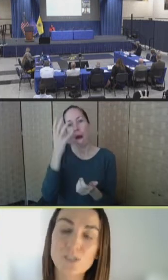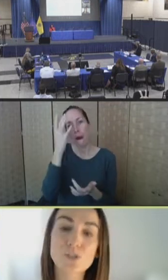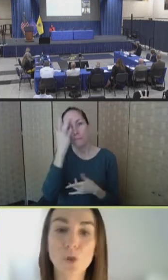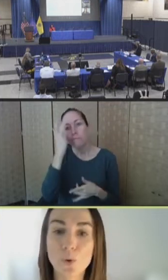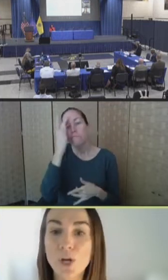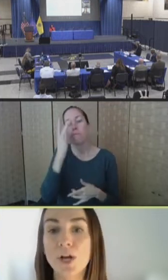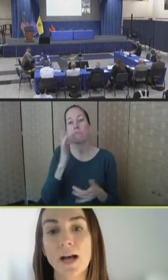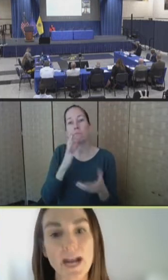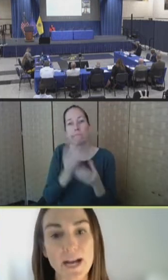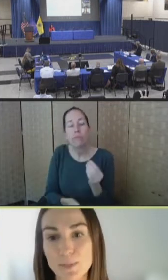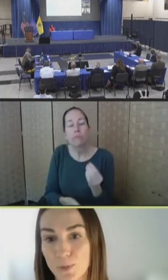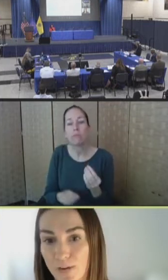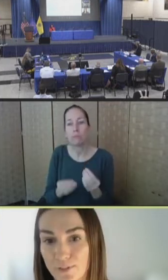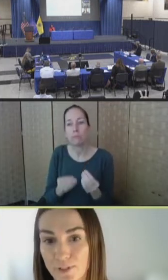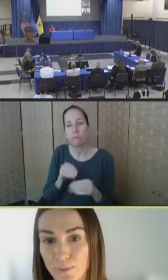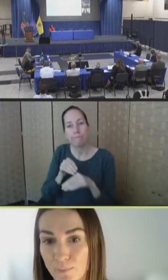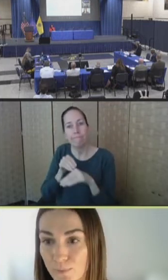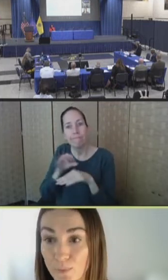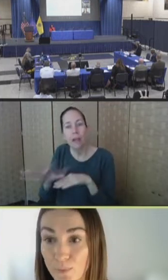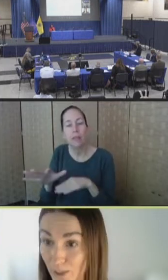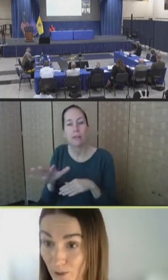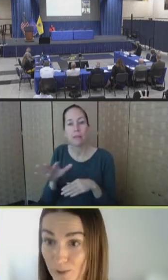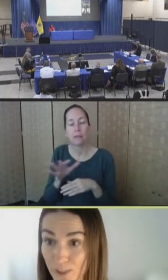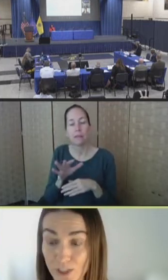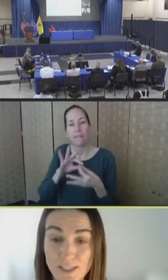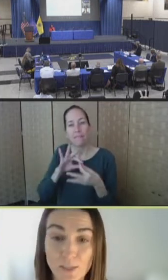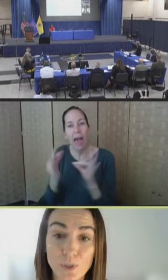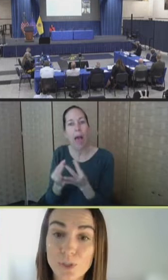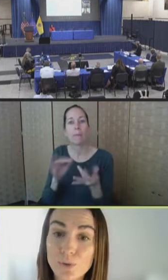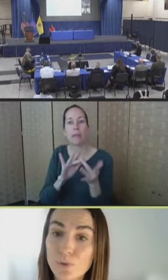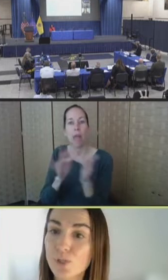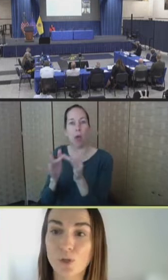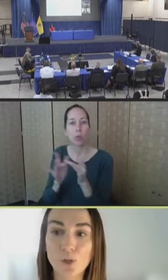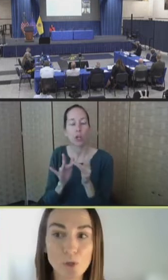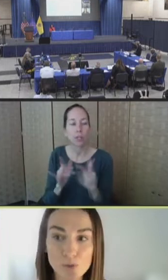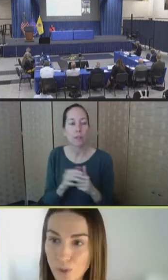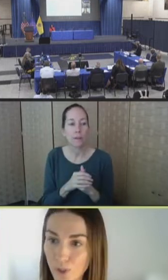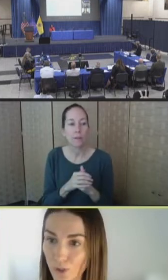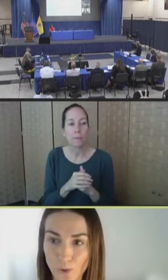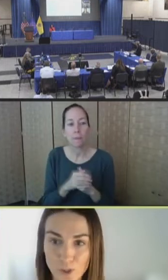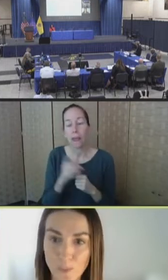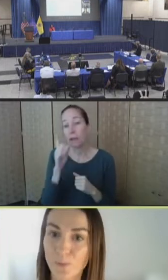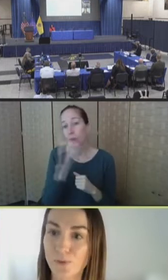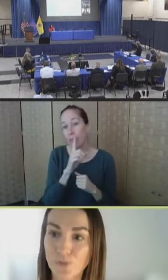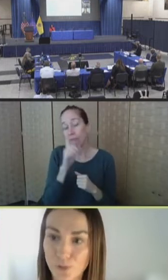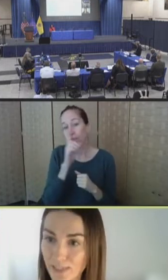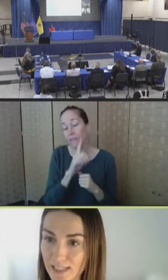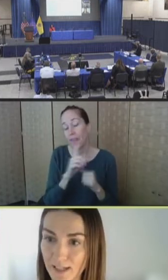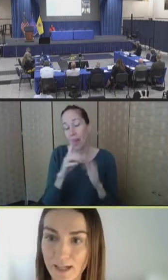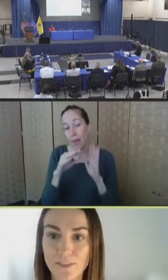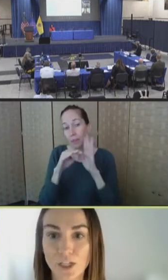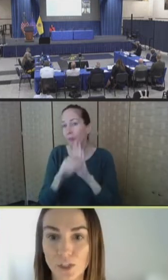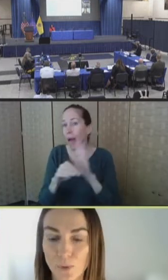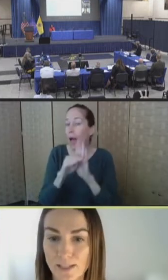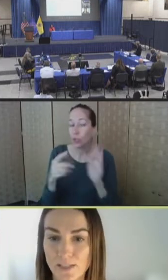And so, demographic -- the micro-simulations that we use closely correspond with survey data on U.S.